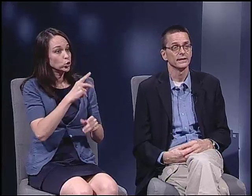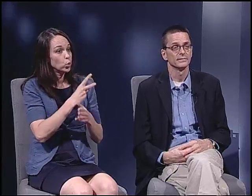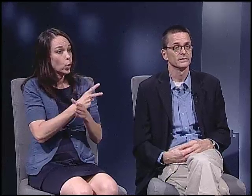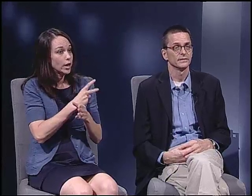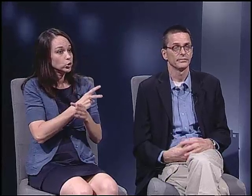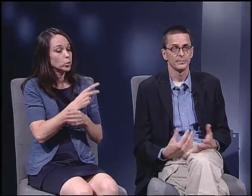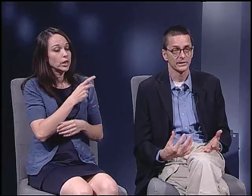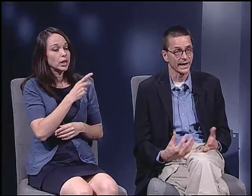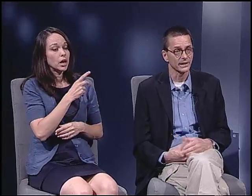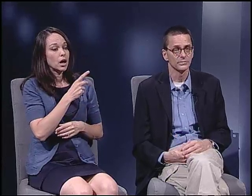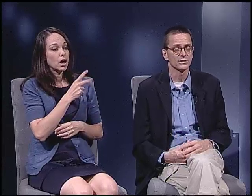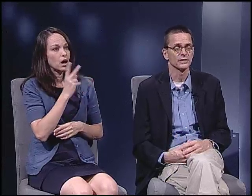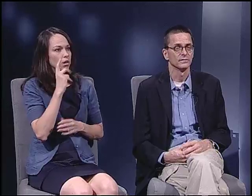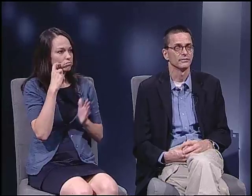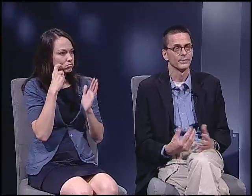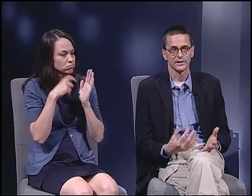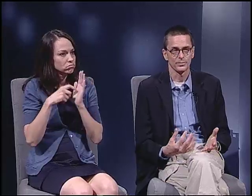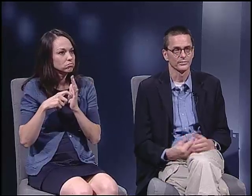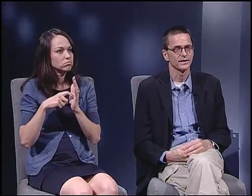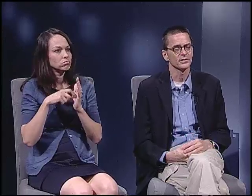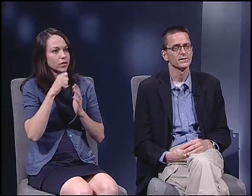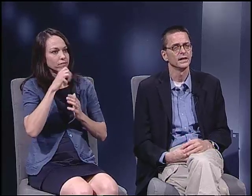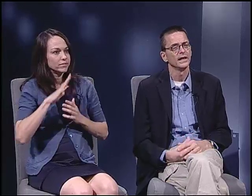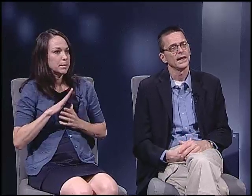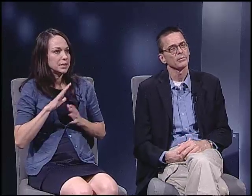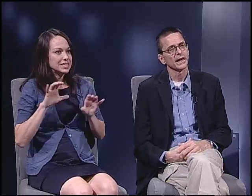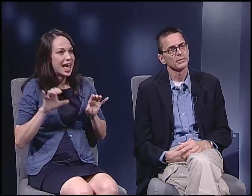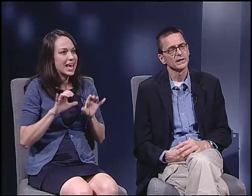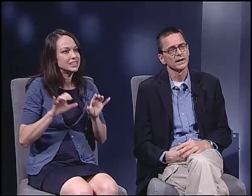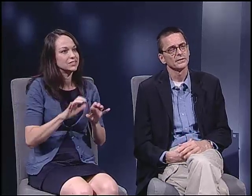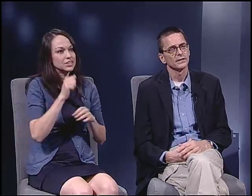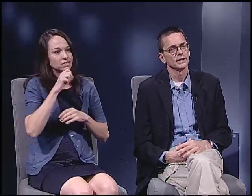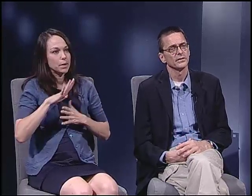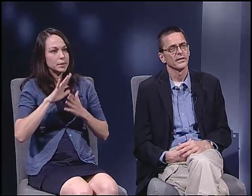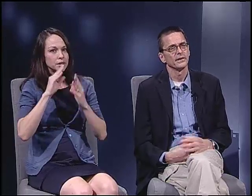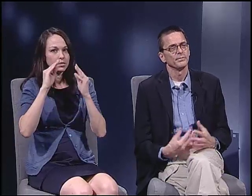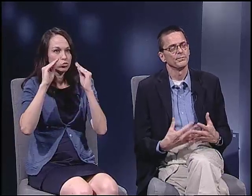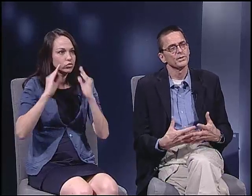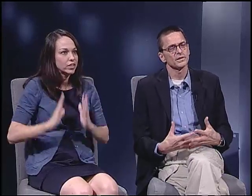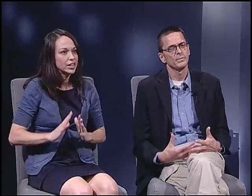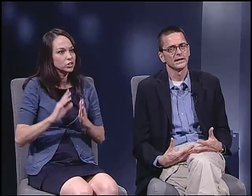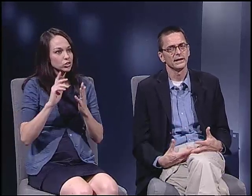and feminist activists and feminist professors. And what I realized is that most of my life,